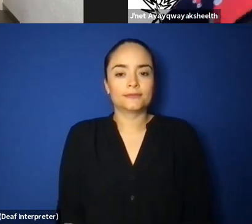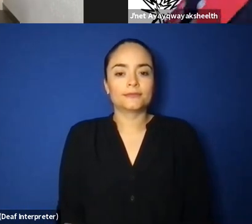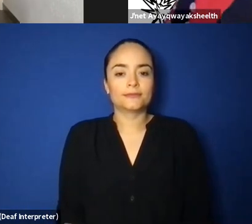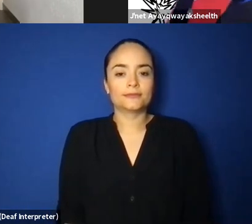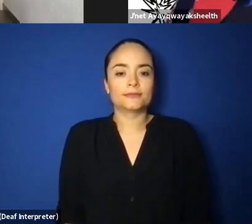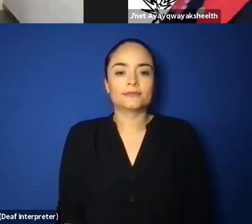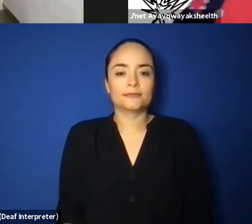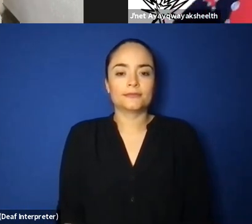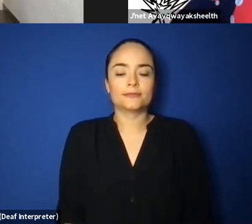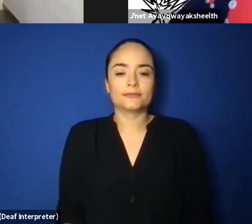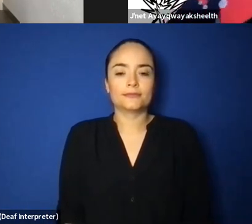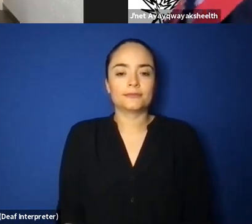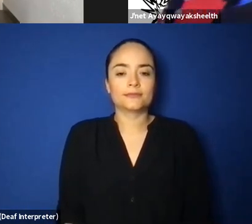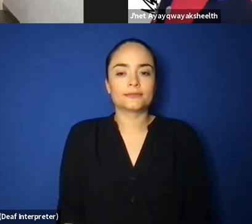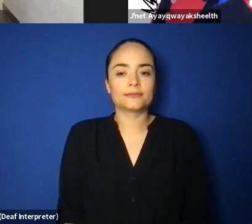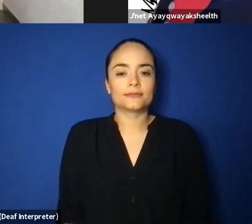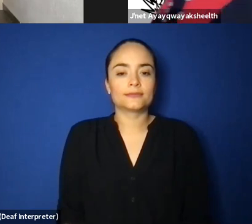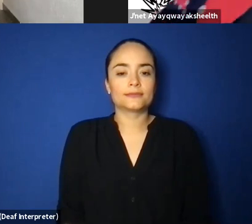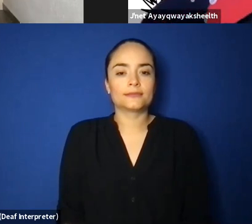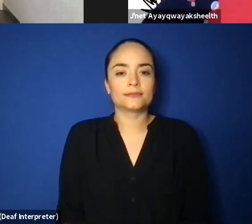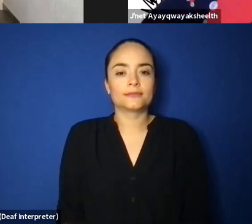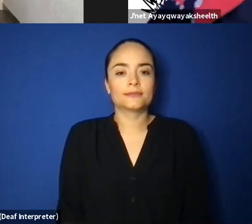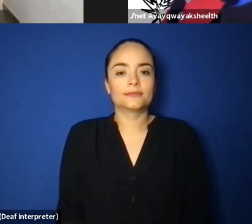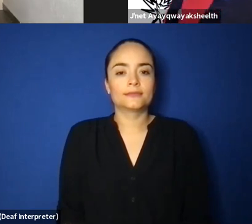This is a nice little fancy move that a lot of our dance styles do do.